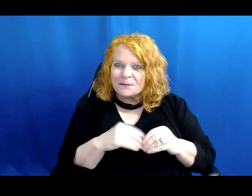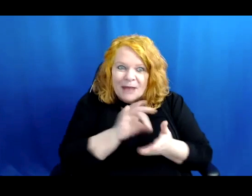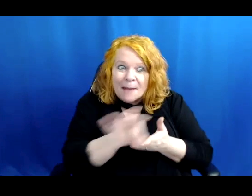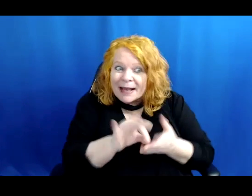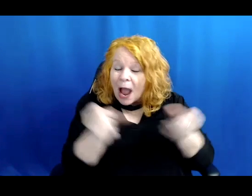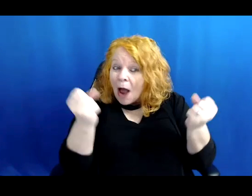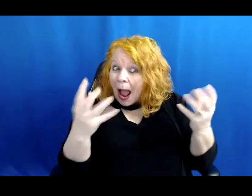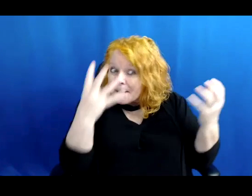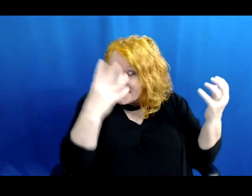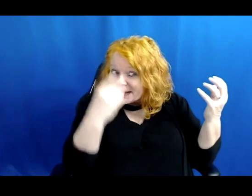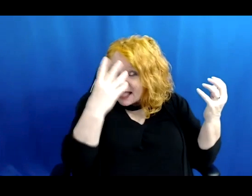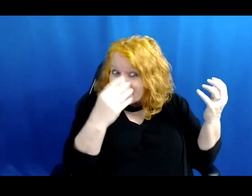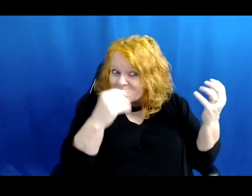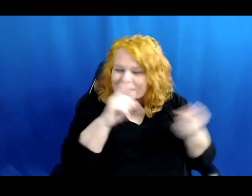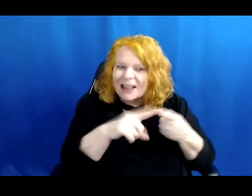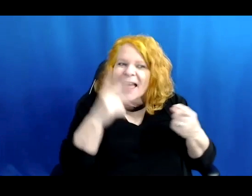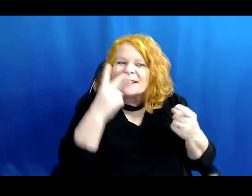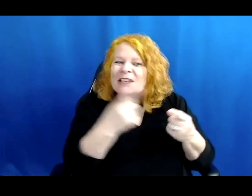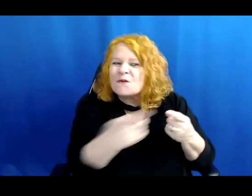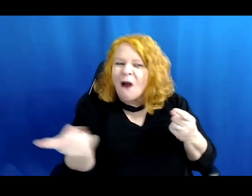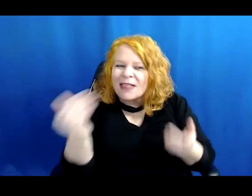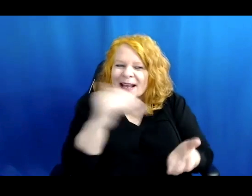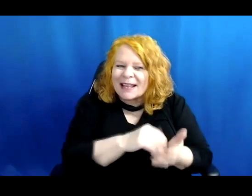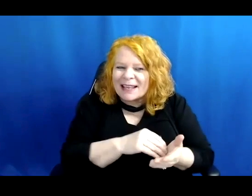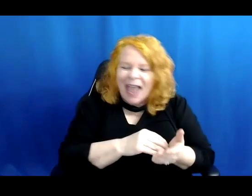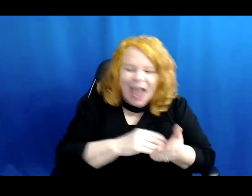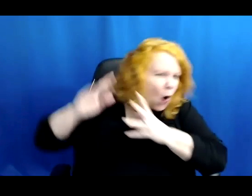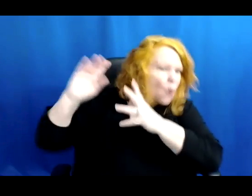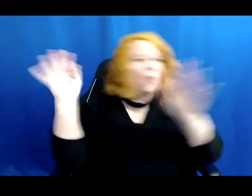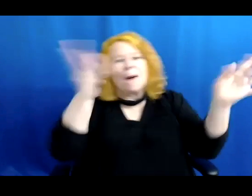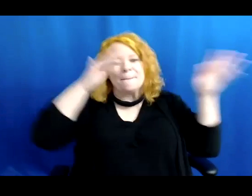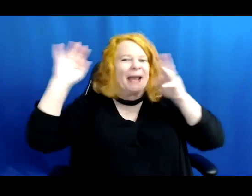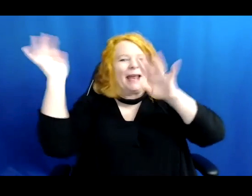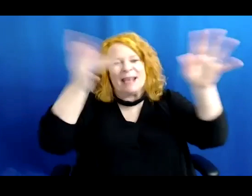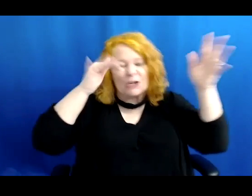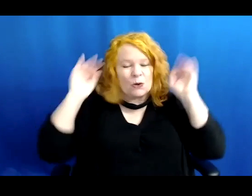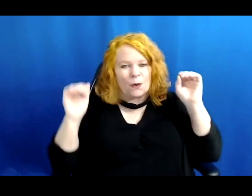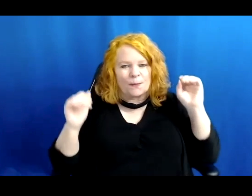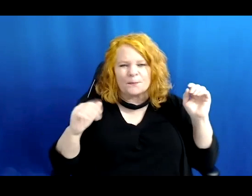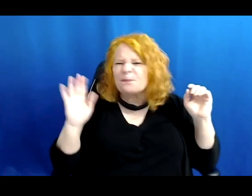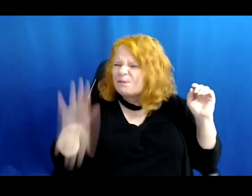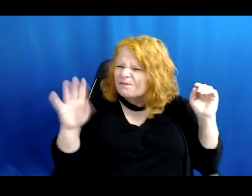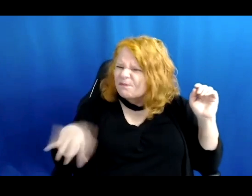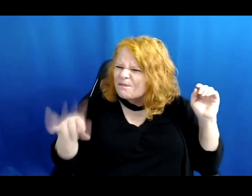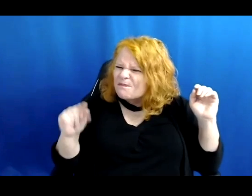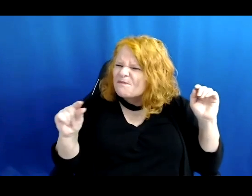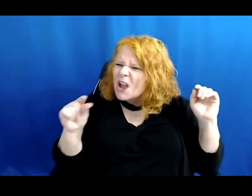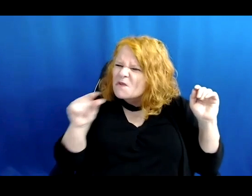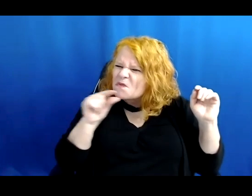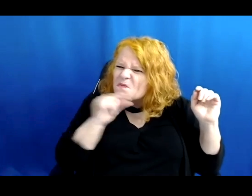I could see you all again. Whoopeedeedoo!. Marvin: “Gwyn, could you please come and get